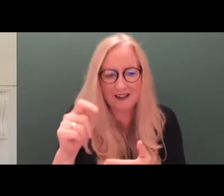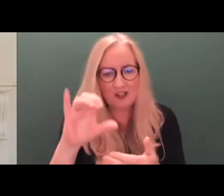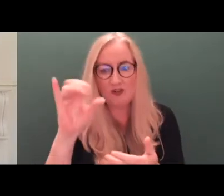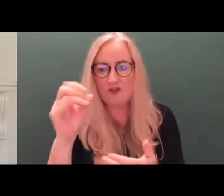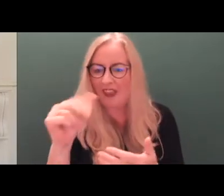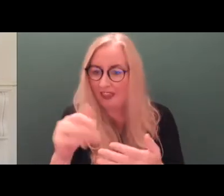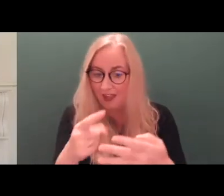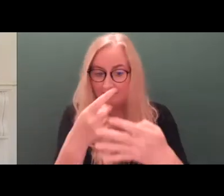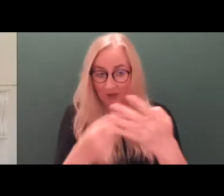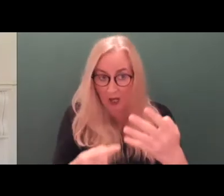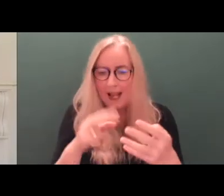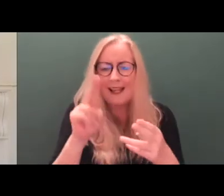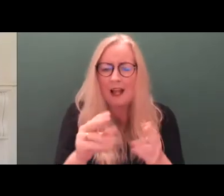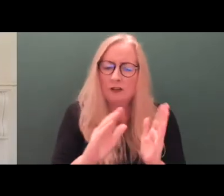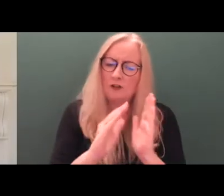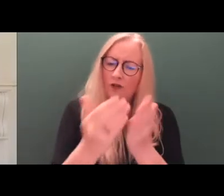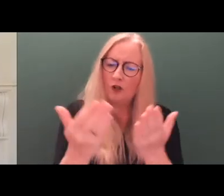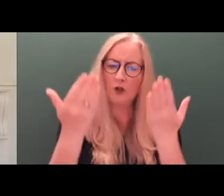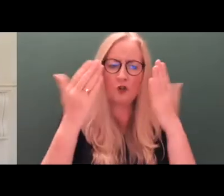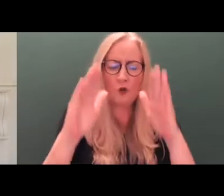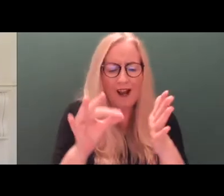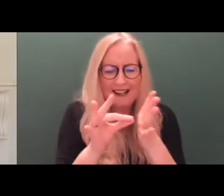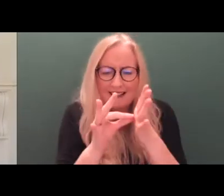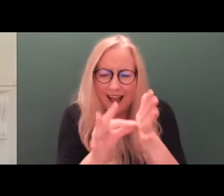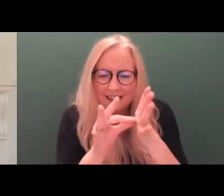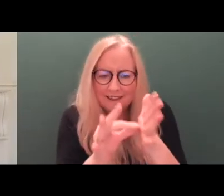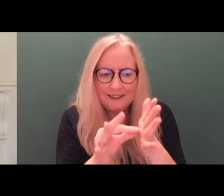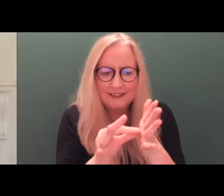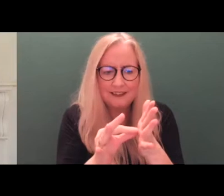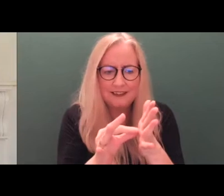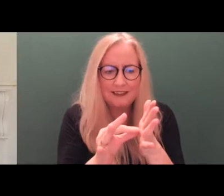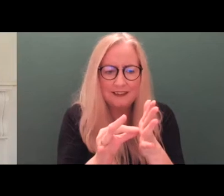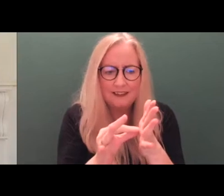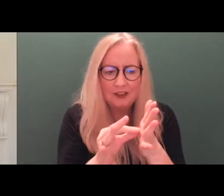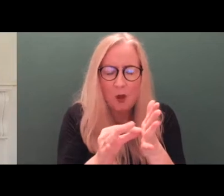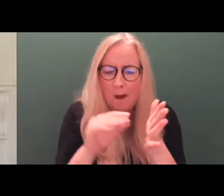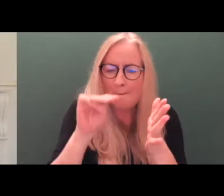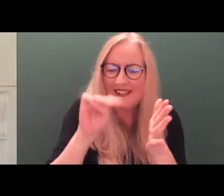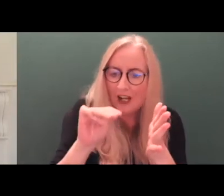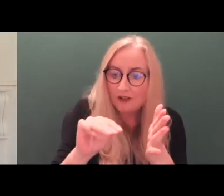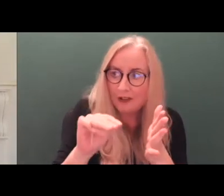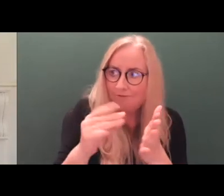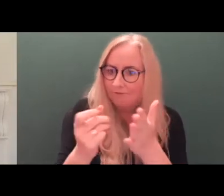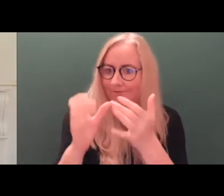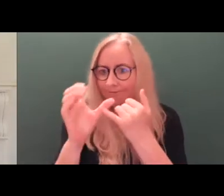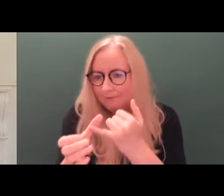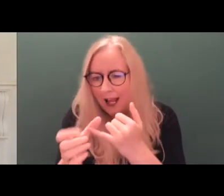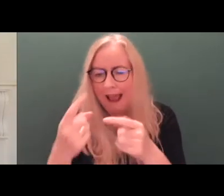will be able to provide us with guidance around the potential opportunities and pitfalls that lie